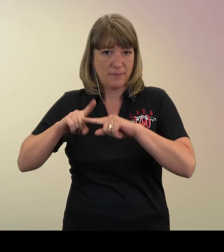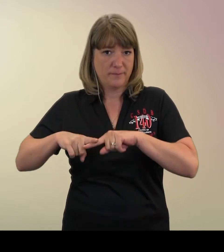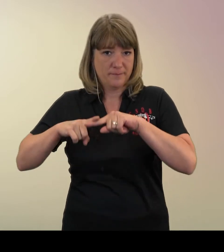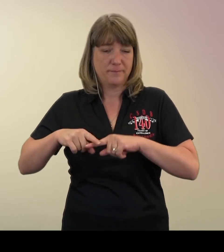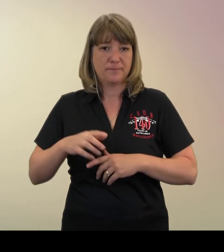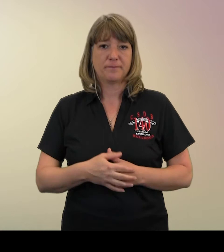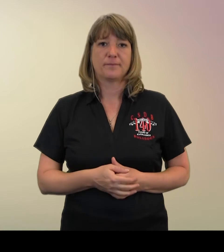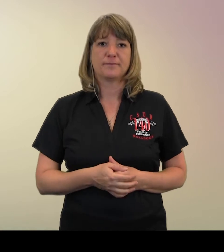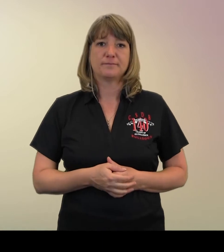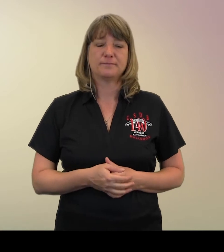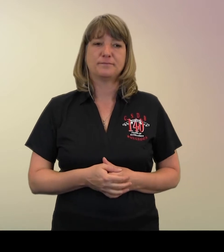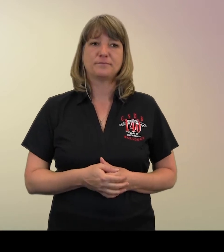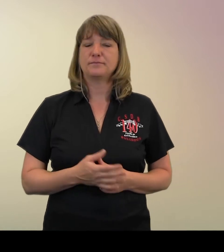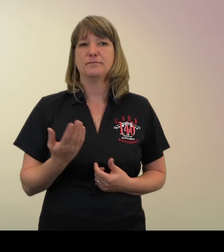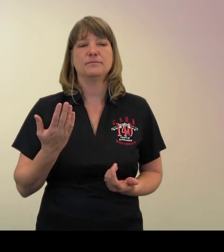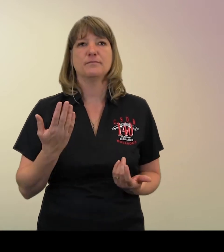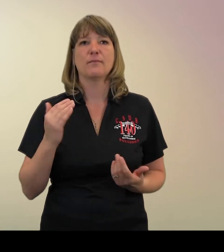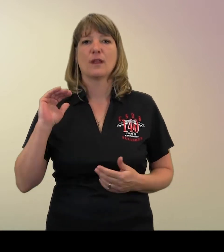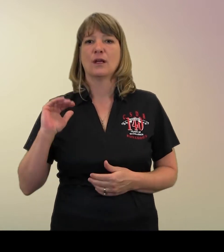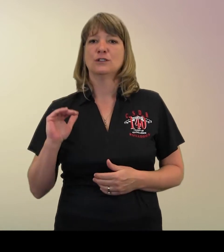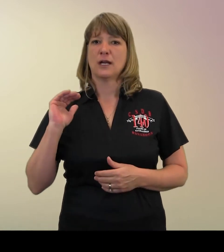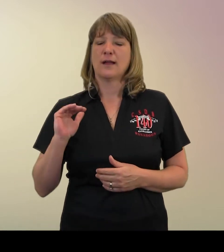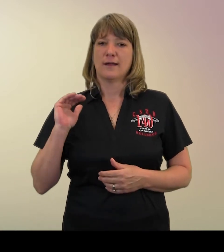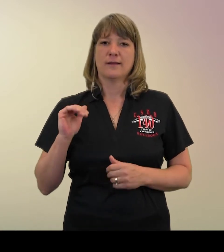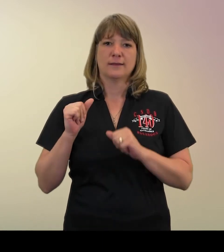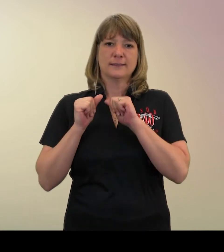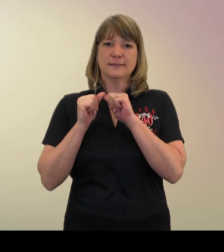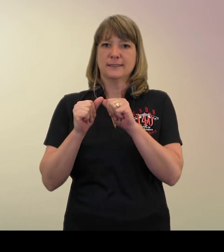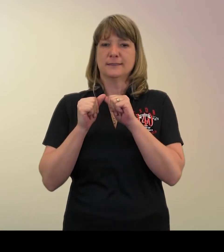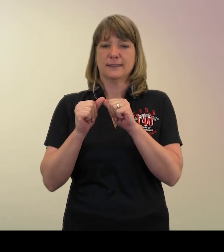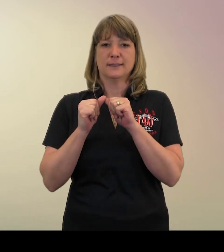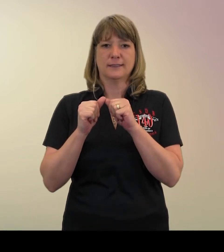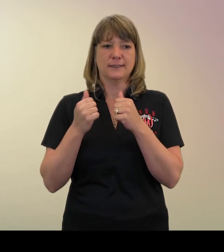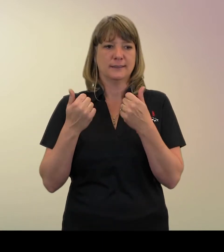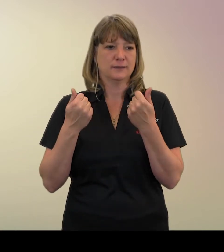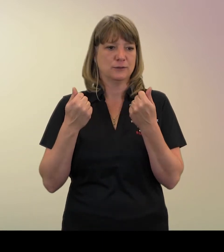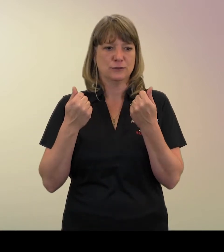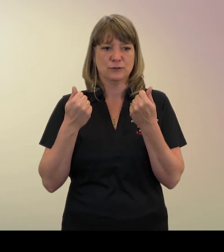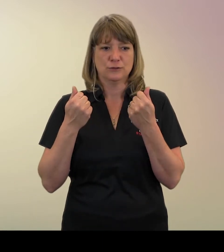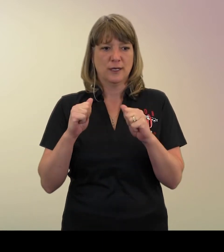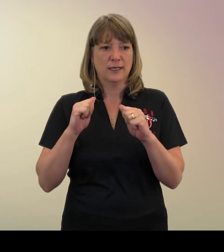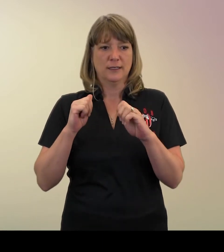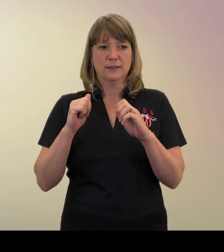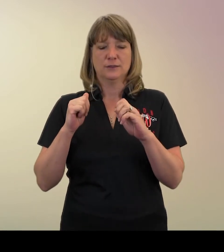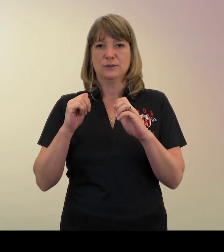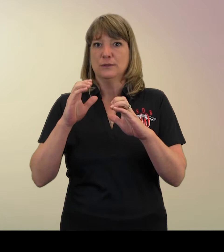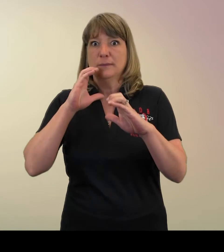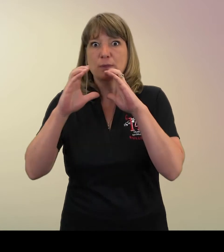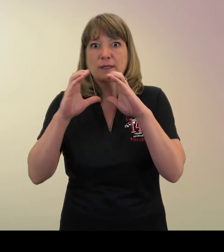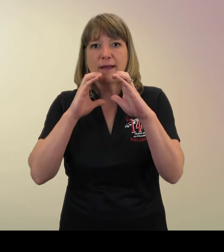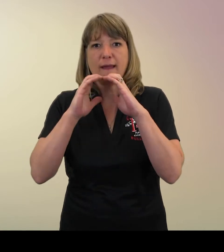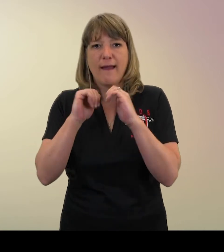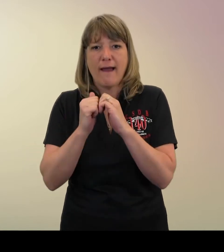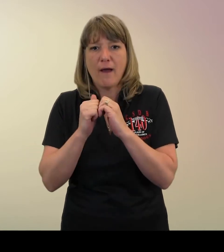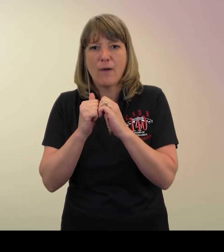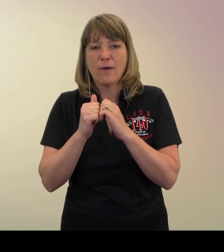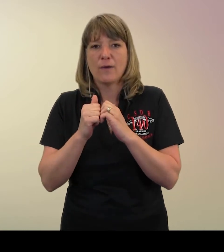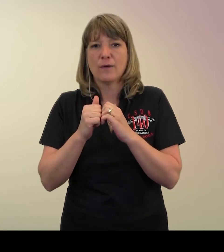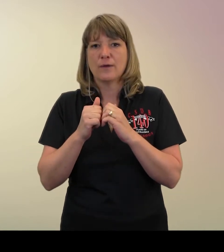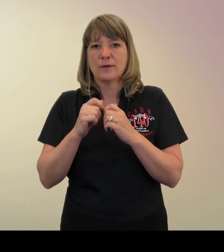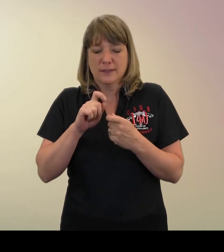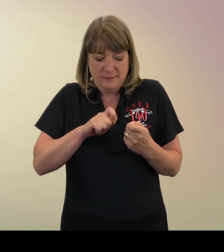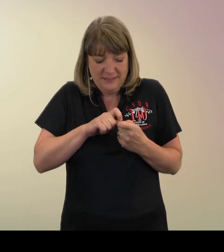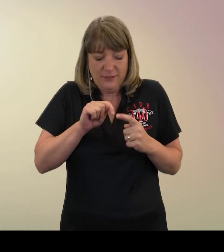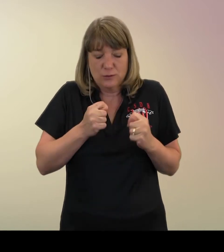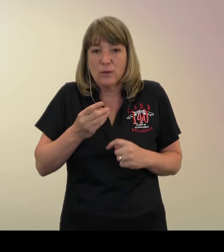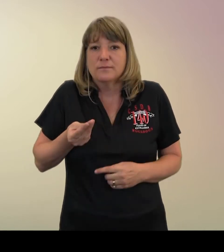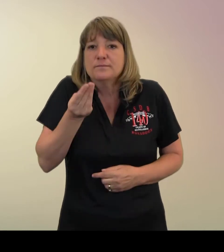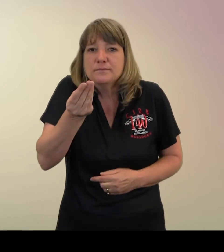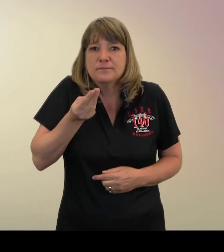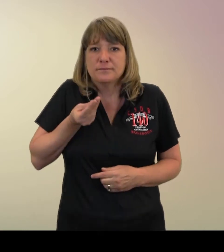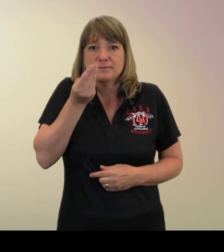and what the function of that behavior is. A child, who is consistently trying to communicate with you by bringing